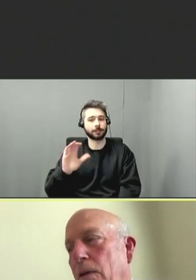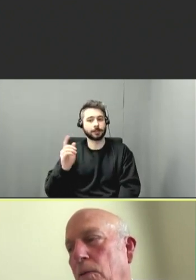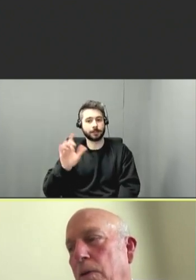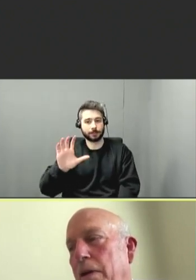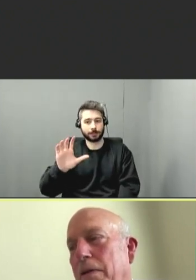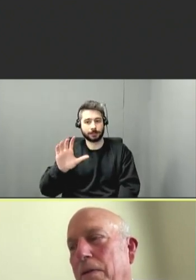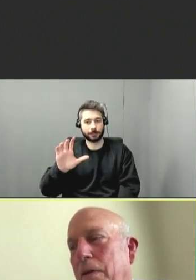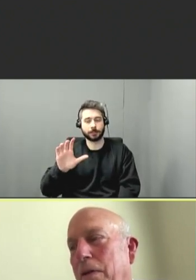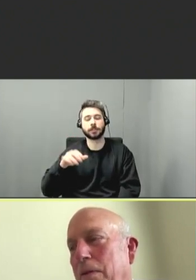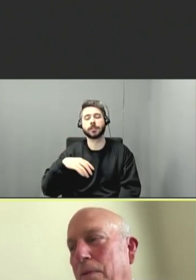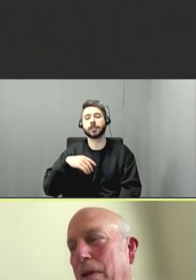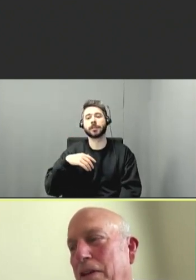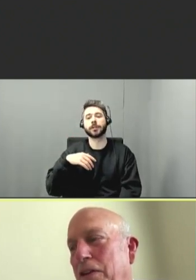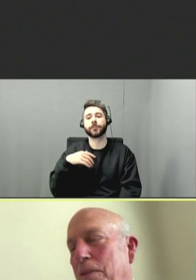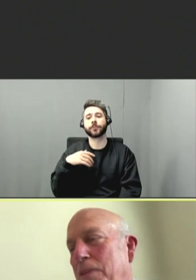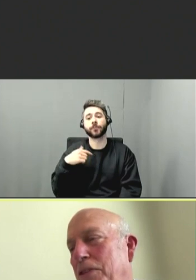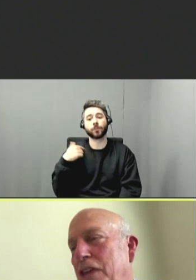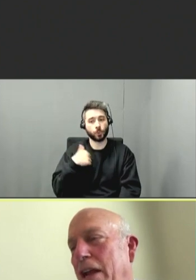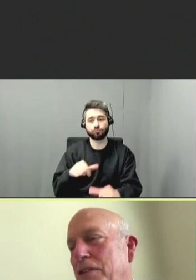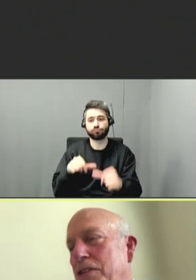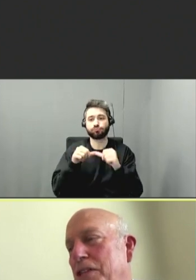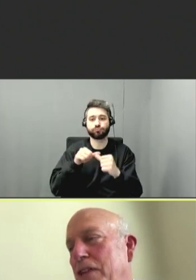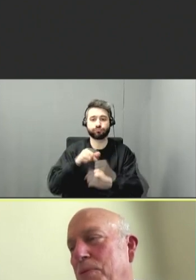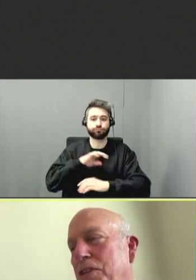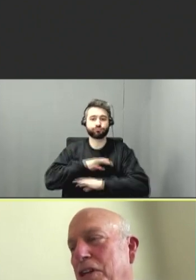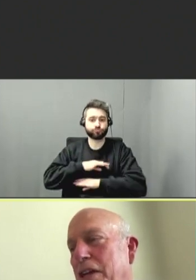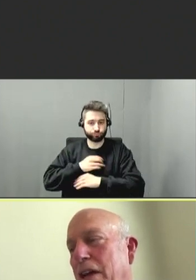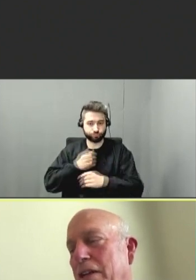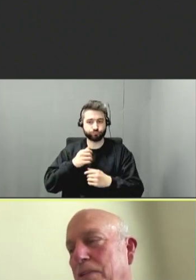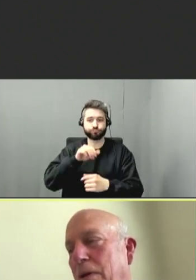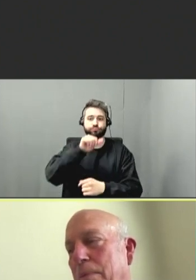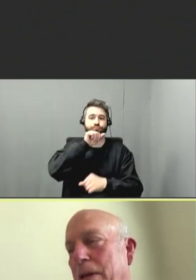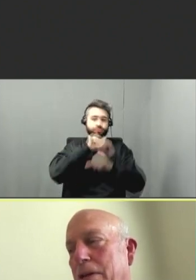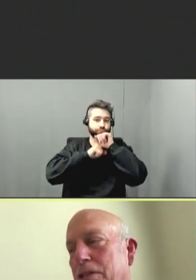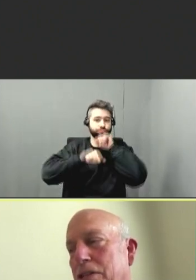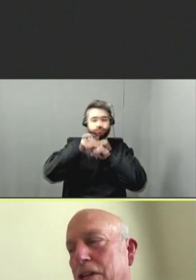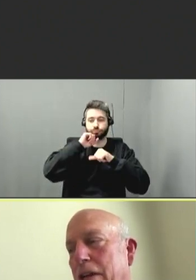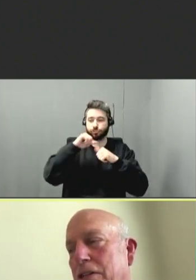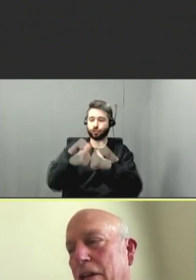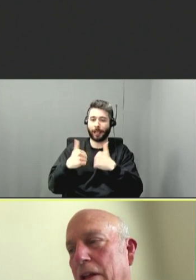CDC. We're -- we continue to meet the challenges as we change -- as the recommendations change